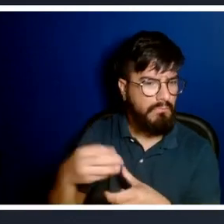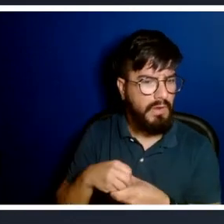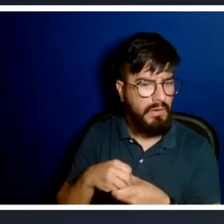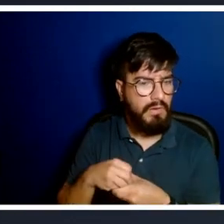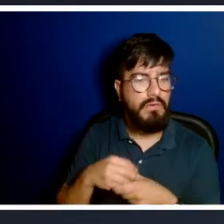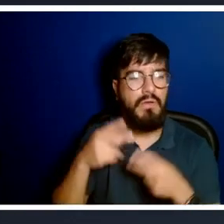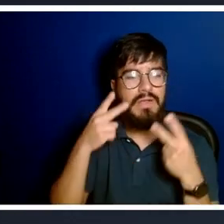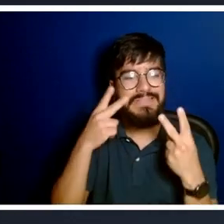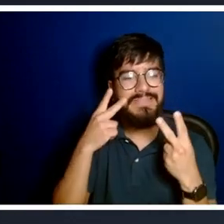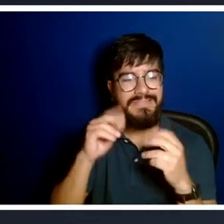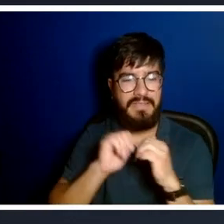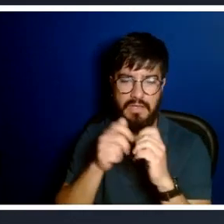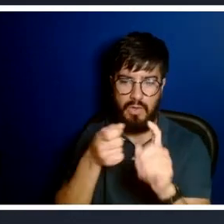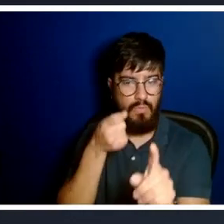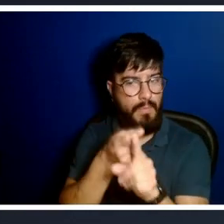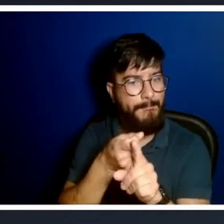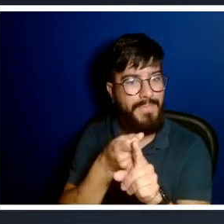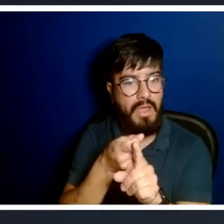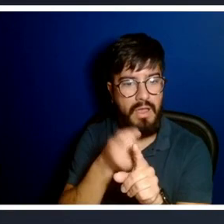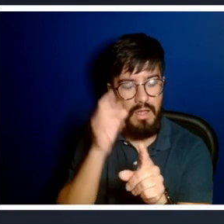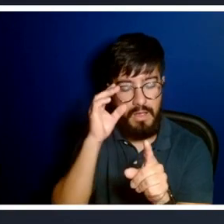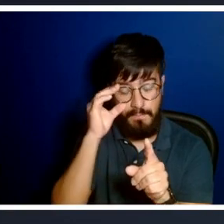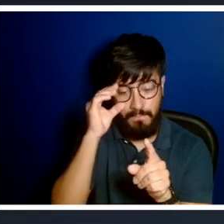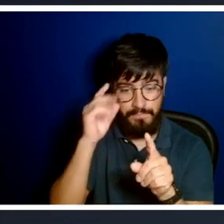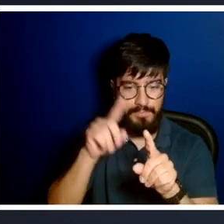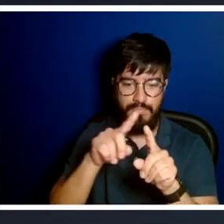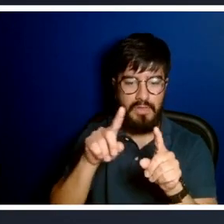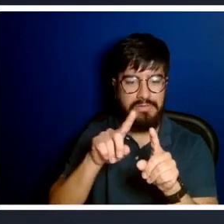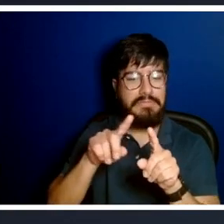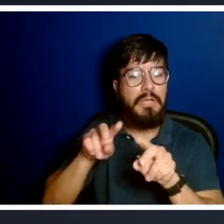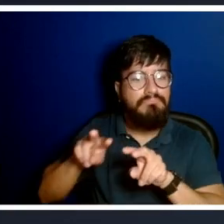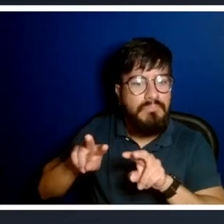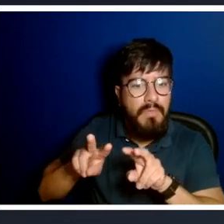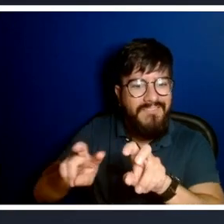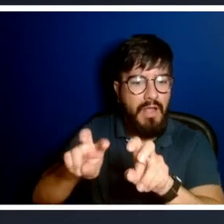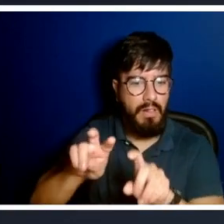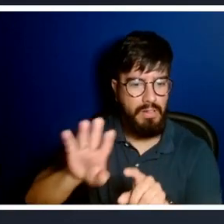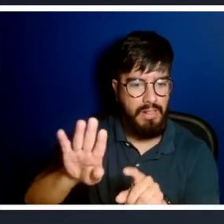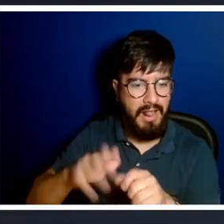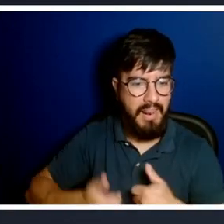part of what's happening to them in their lives and their neighborhoods. So, I just really think